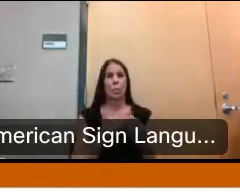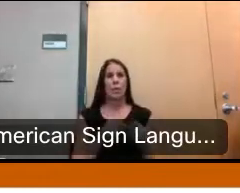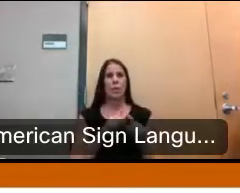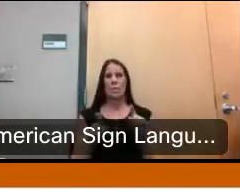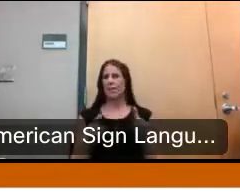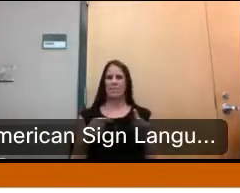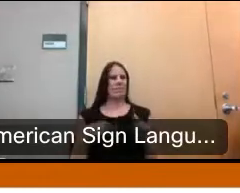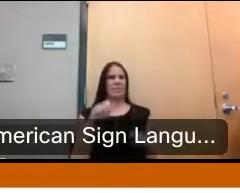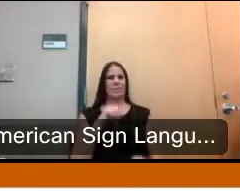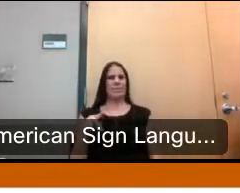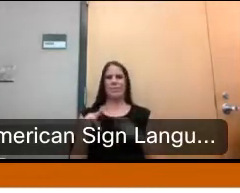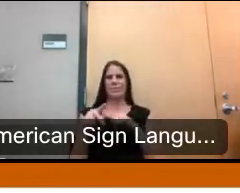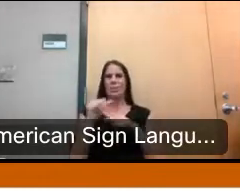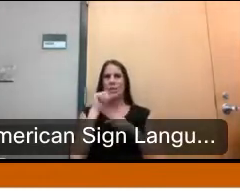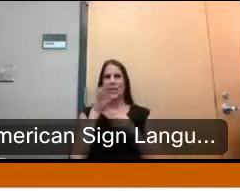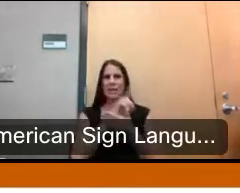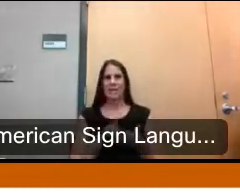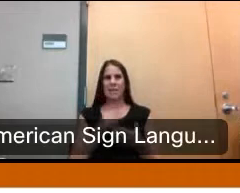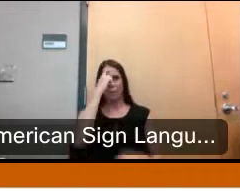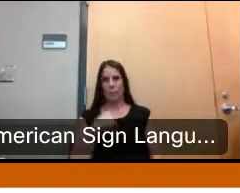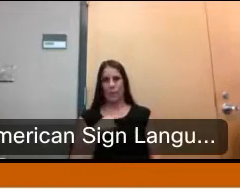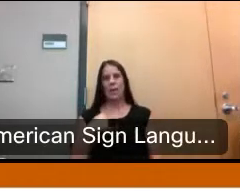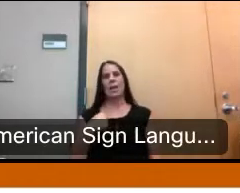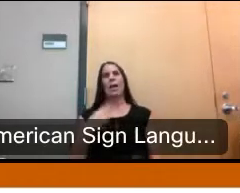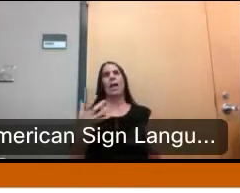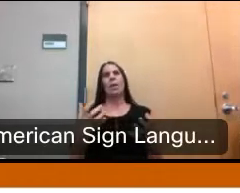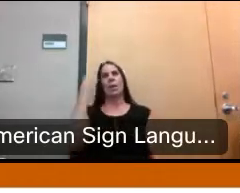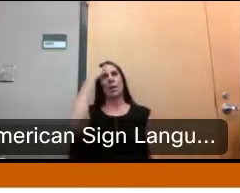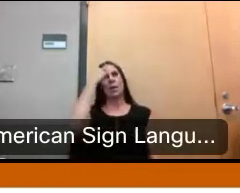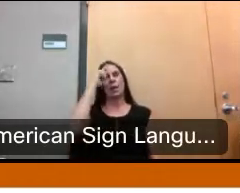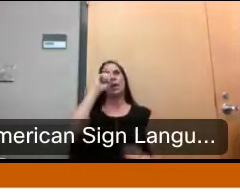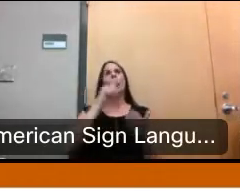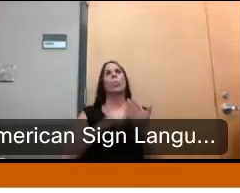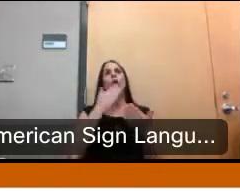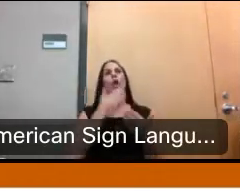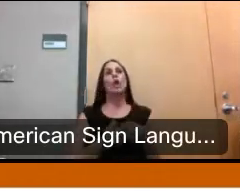for me. And I wanted to think about, if we thought from scratch about what good health come would look like, for unexpected dad, what would